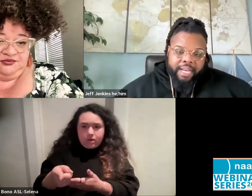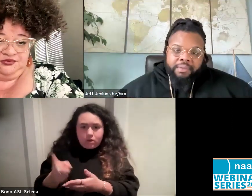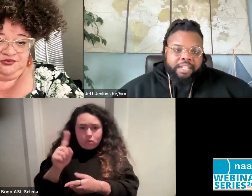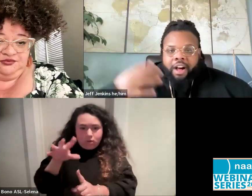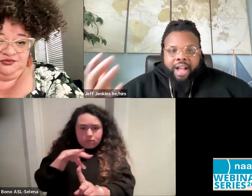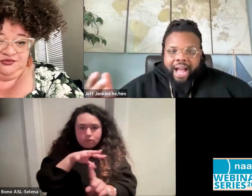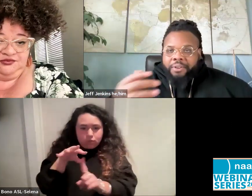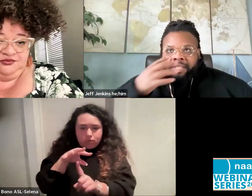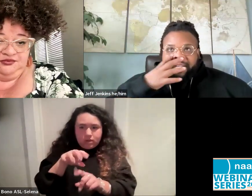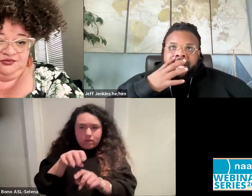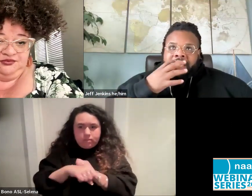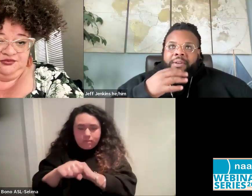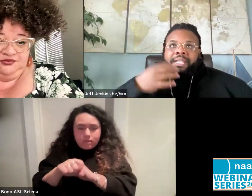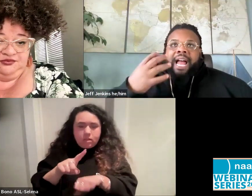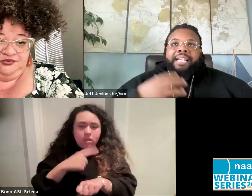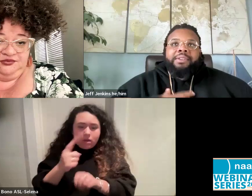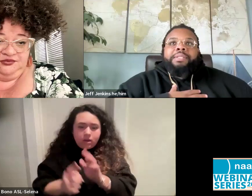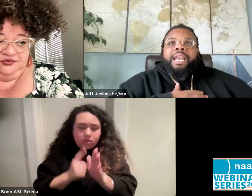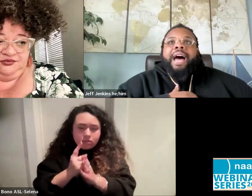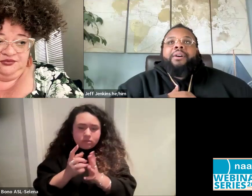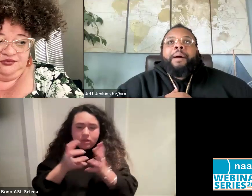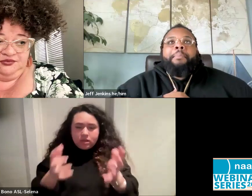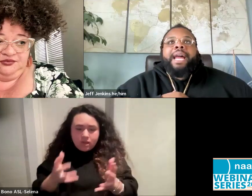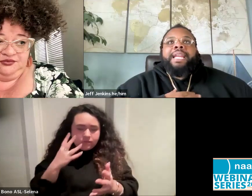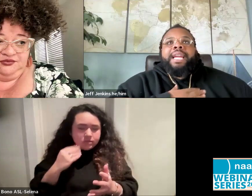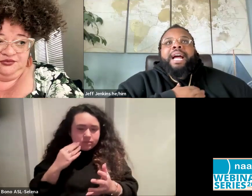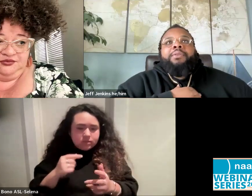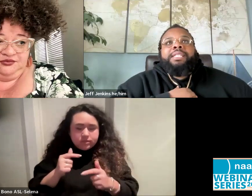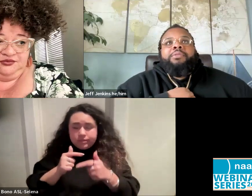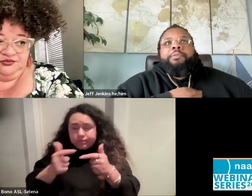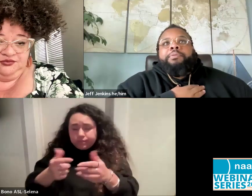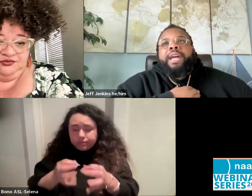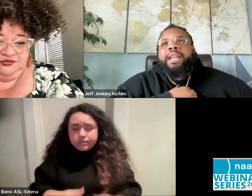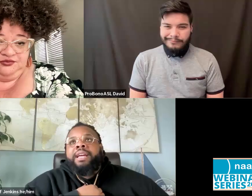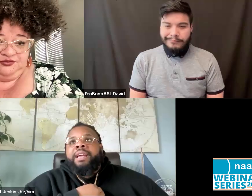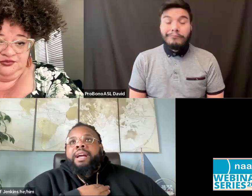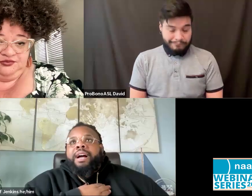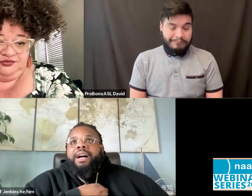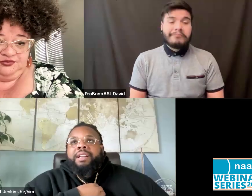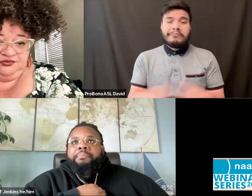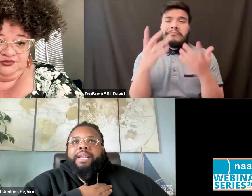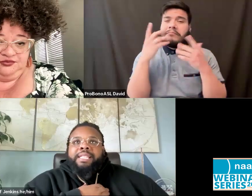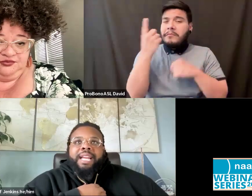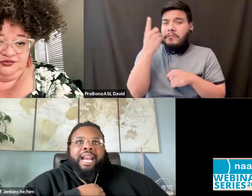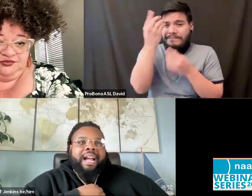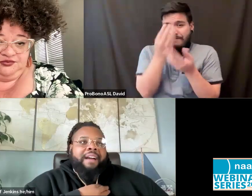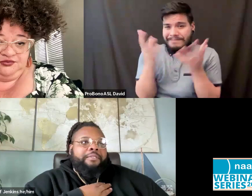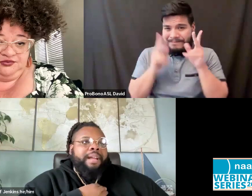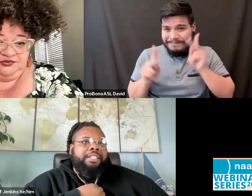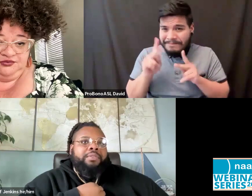And then it was long hours. So it was a lot. So it was a lot on my body. And I always tell people that the biggest thing that I got from that show